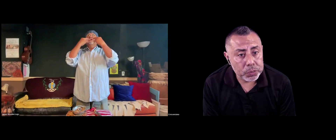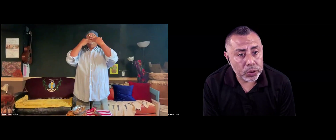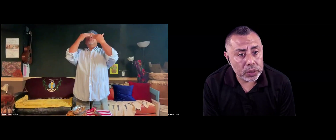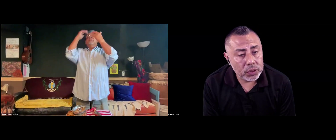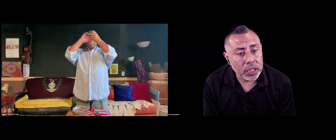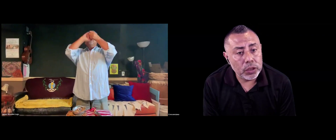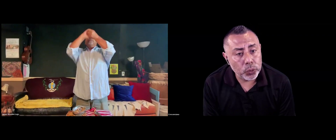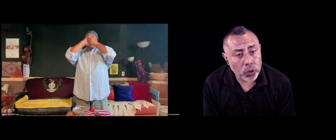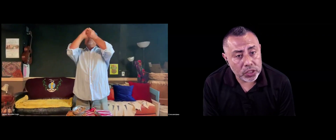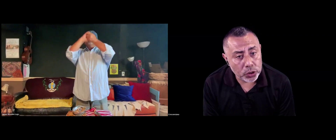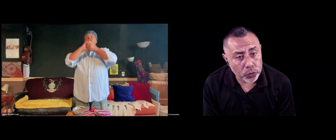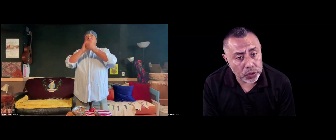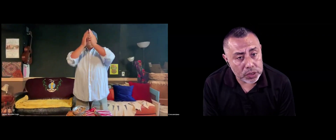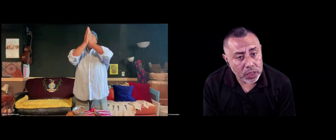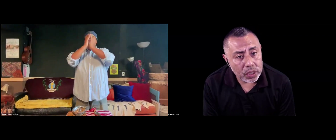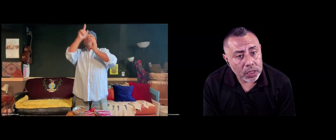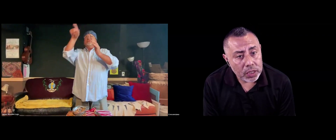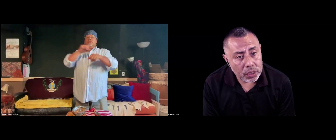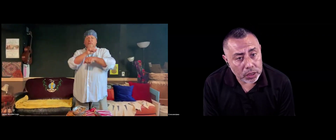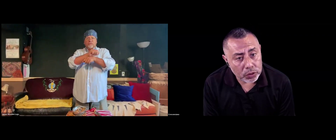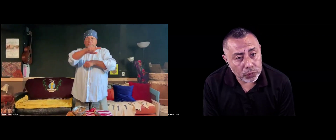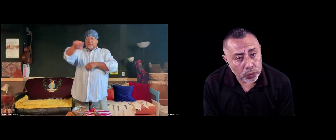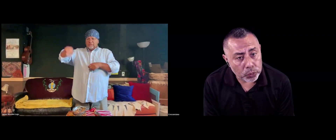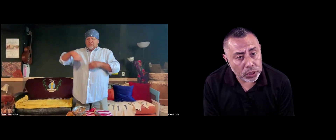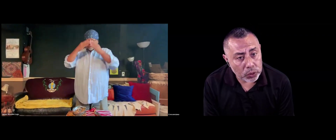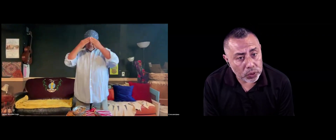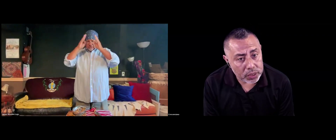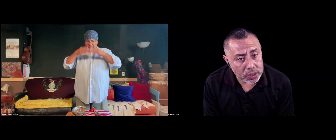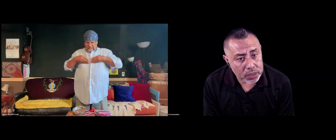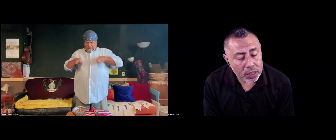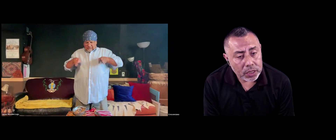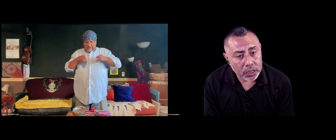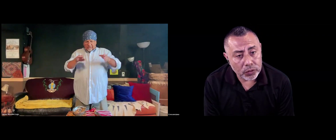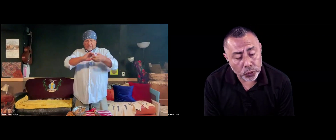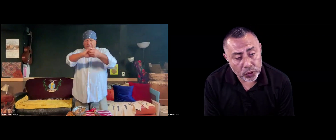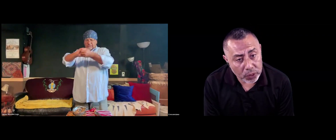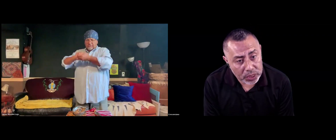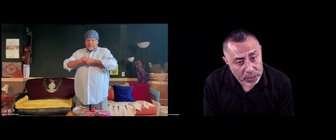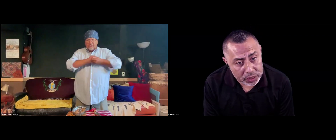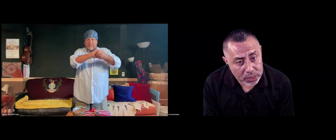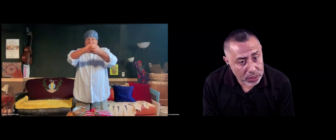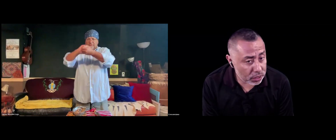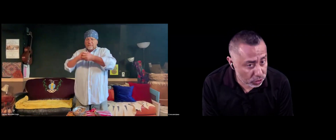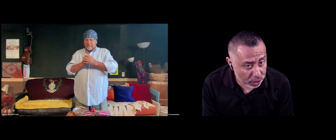Great spirit. Thank you for watching over us. Thank you for working with us. Thank you for allowing us.